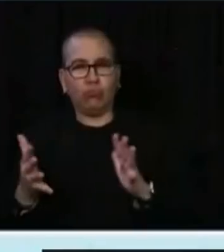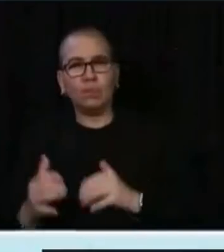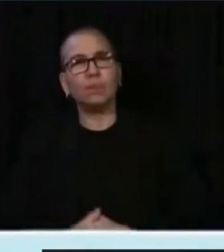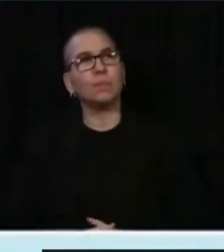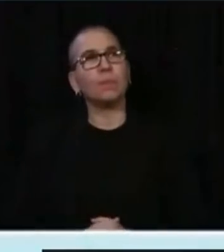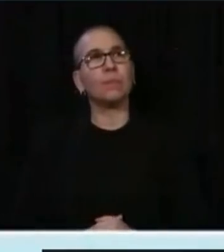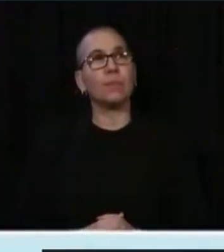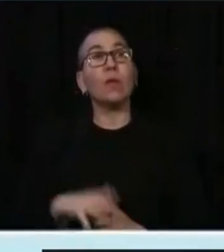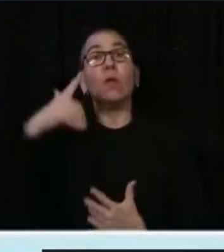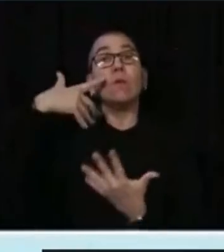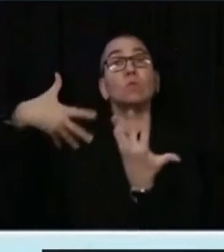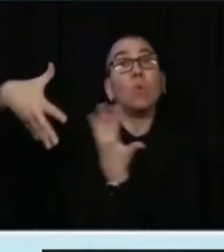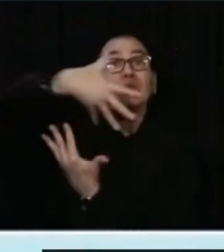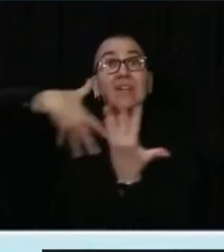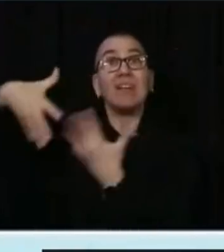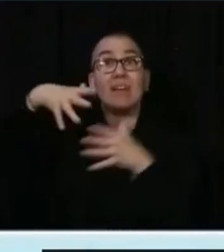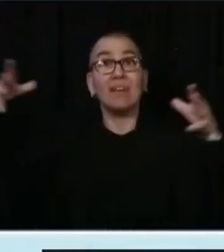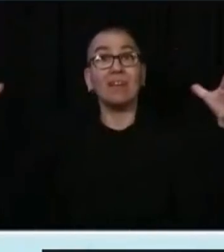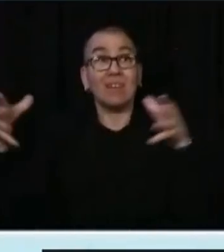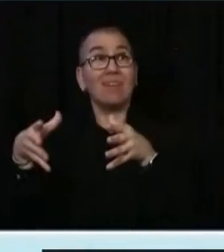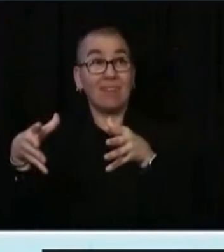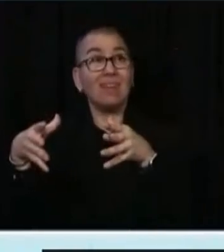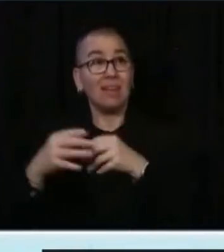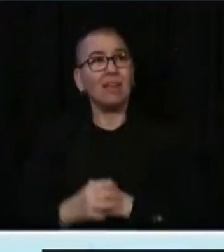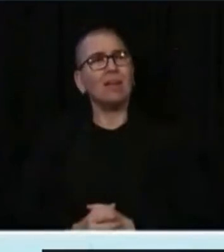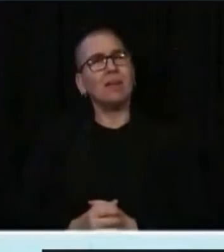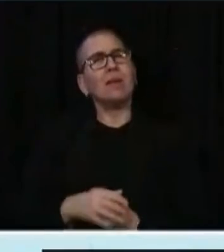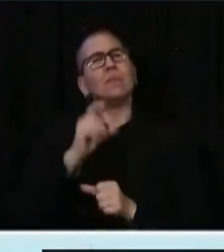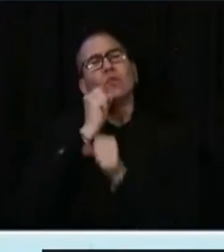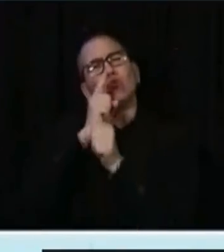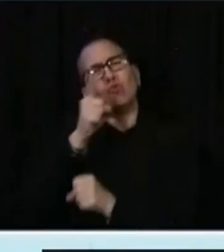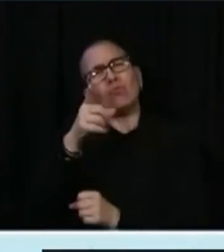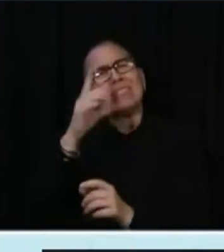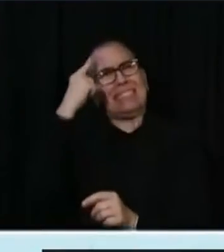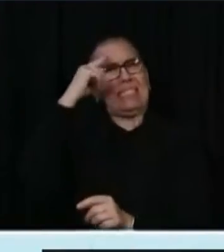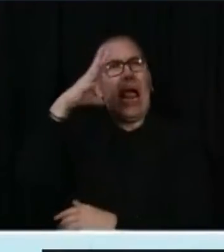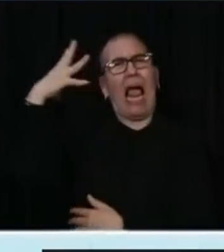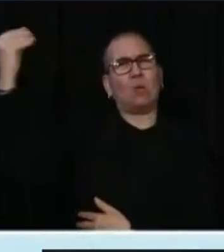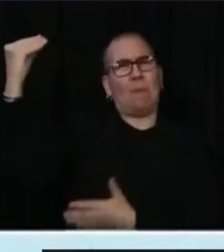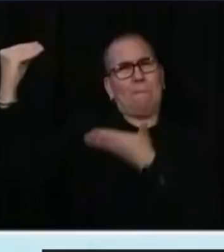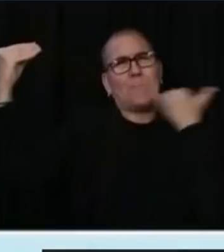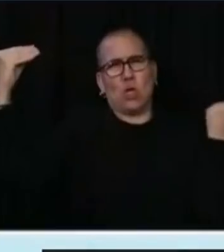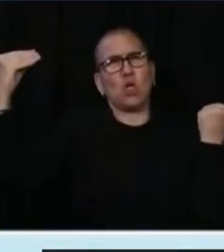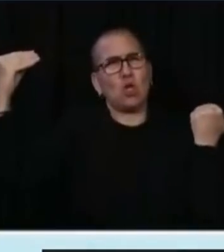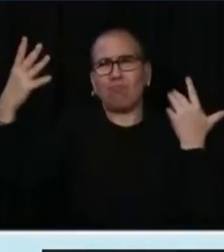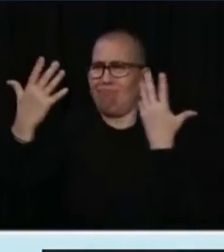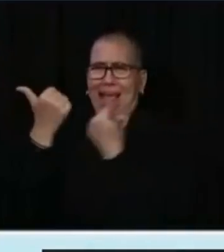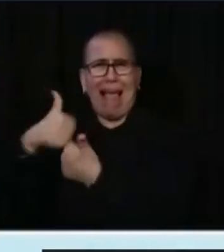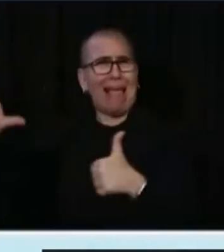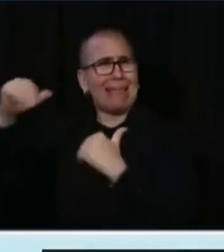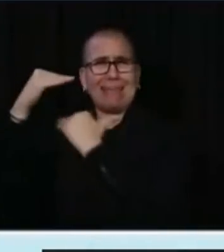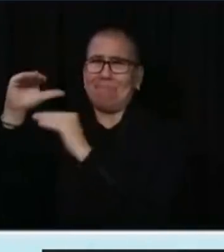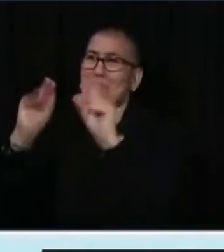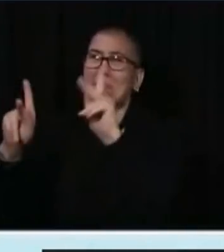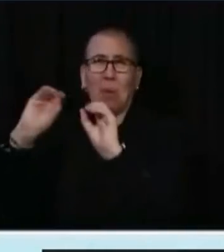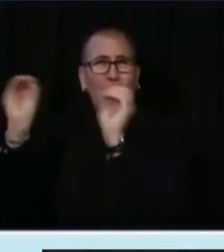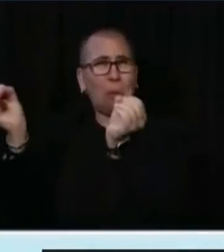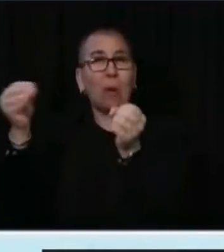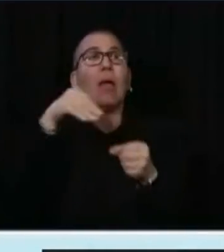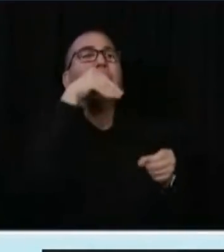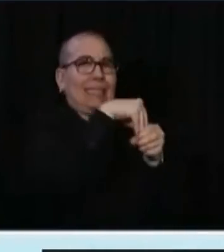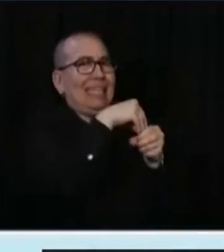JULY 1. WE INCREASE GROUP